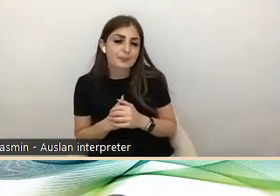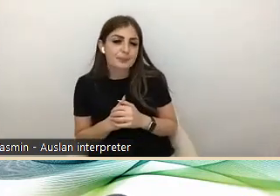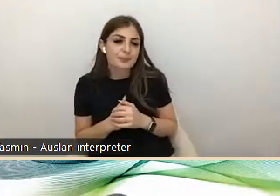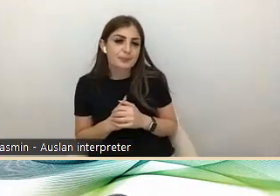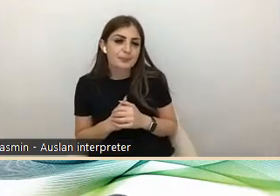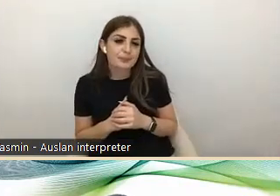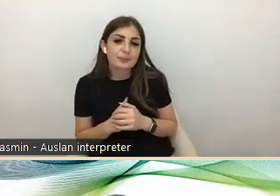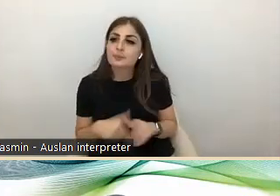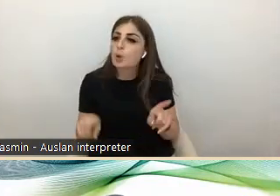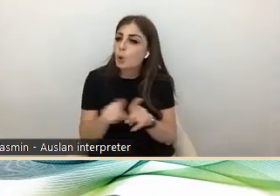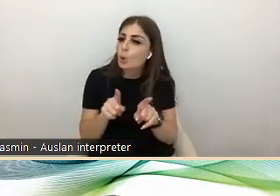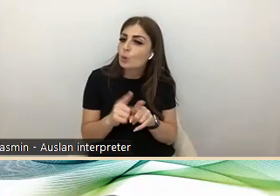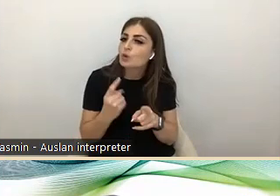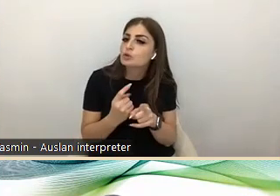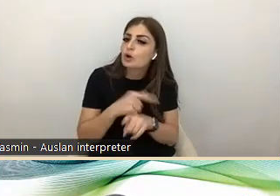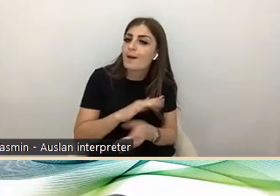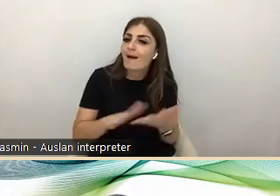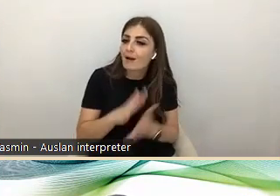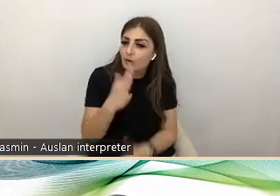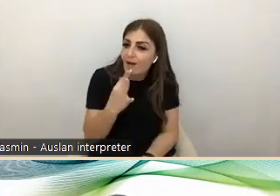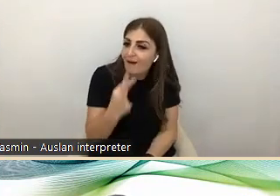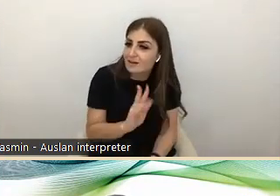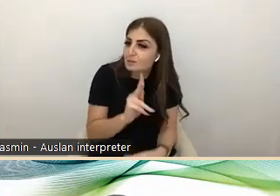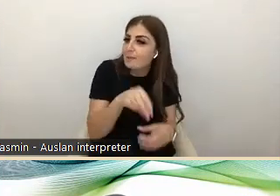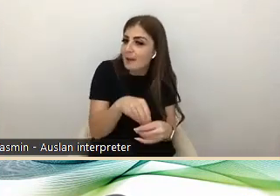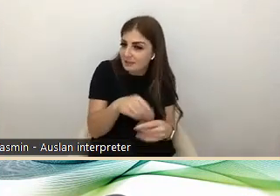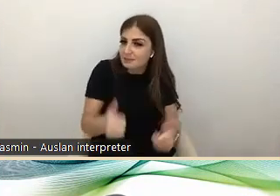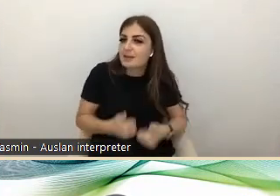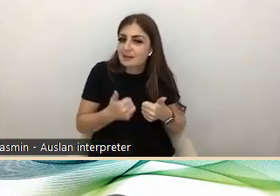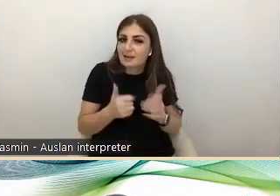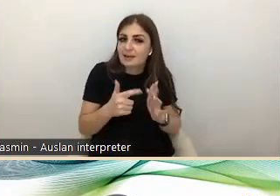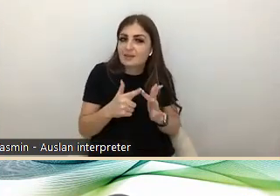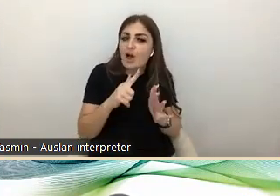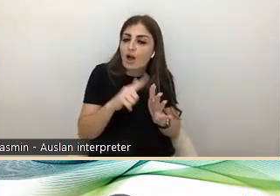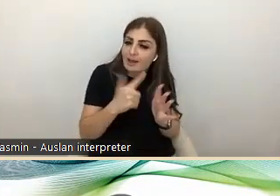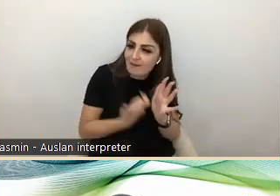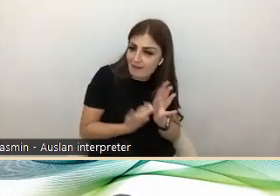We'll also cover how you can ask to participate in the Independent Expert Review program,